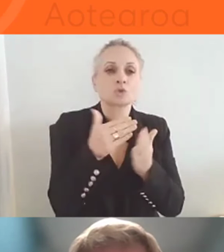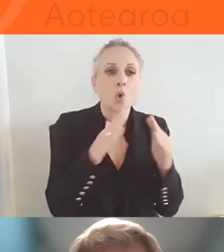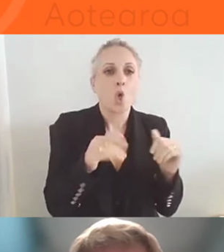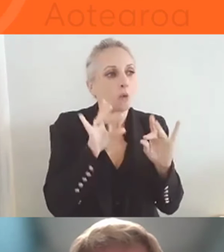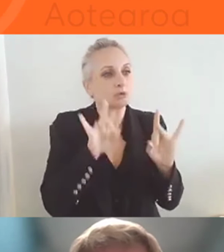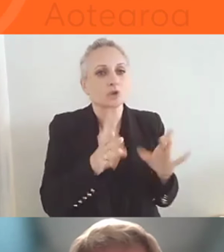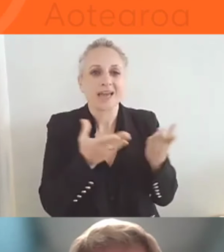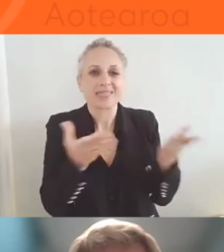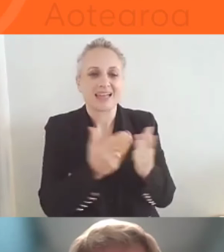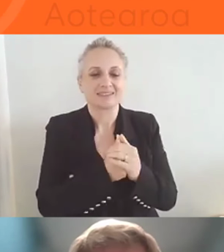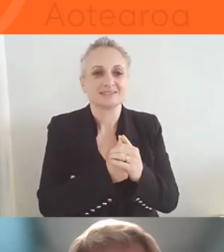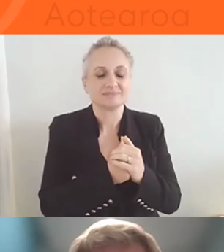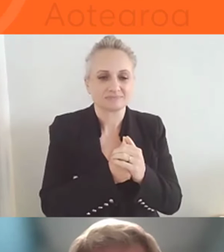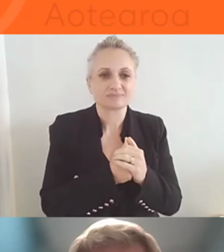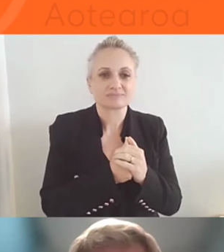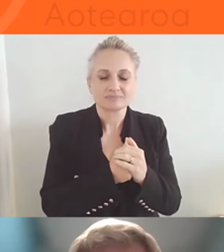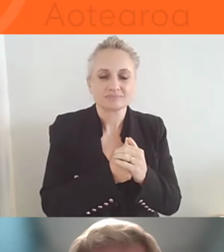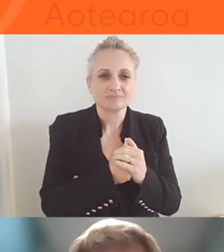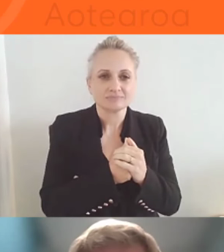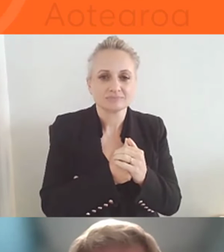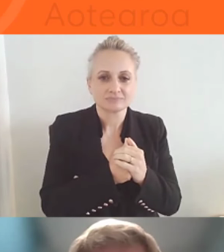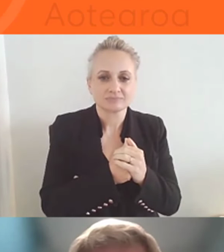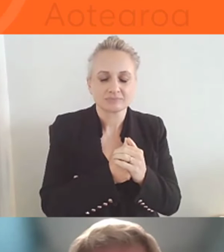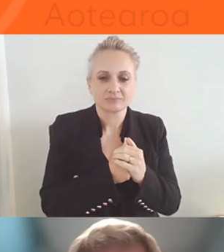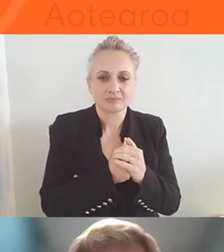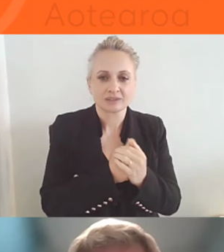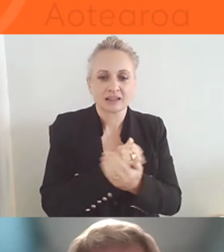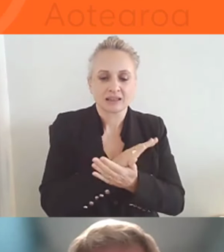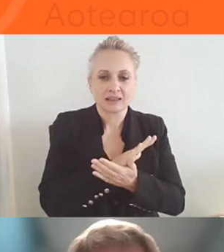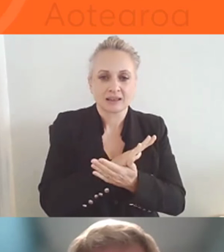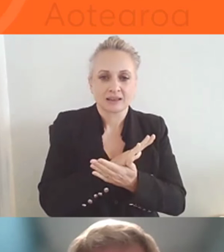say, premium of that product out of the market, because every home